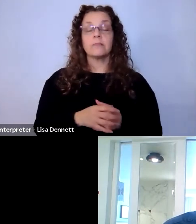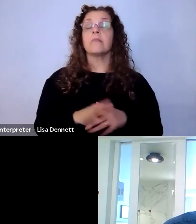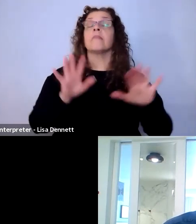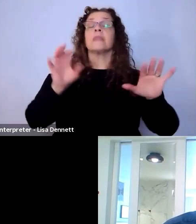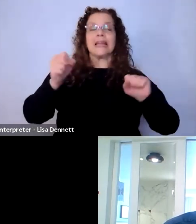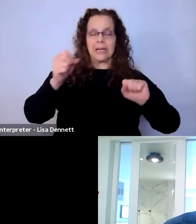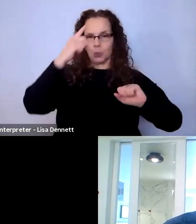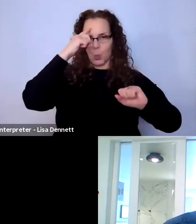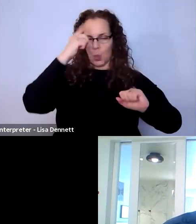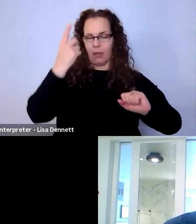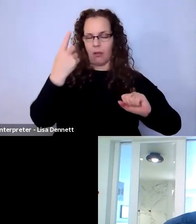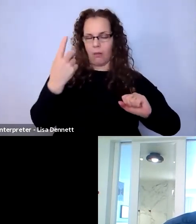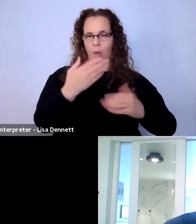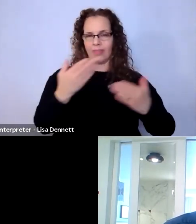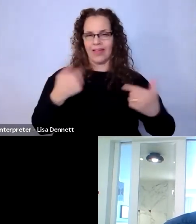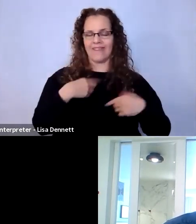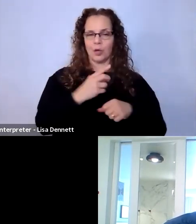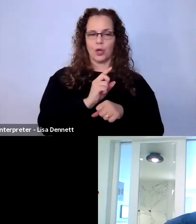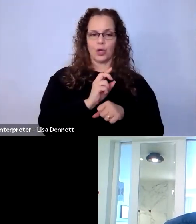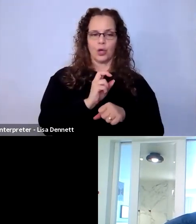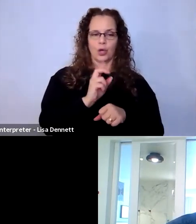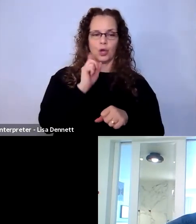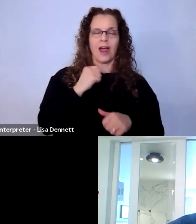over so i've been working in digital accessibility full time since 2006.